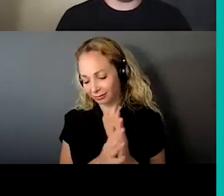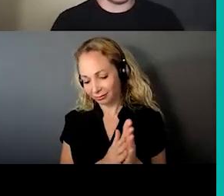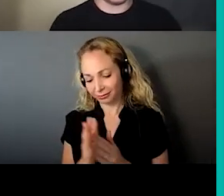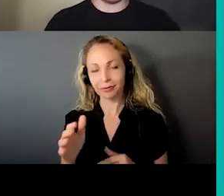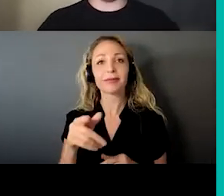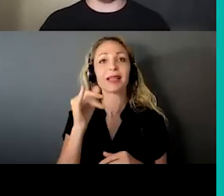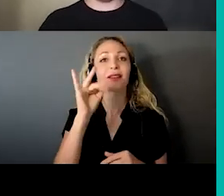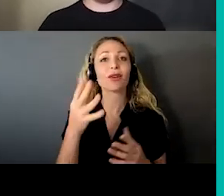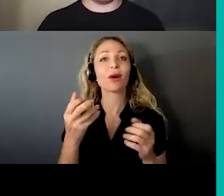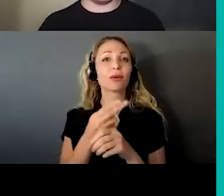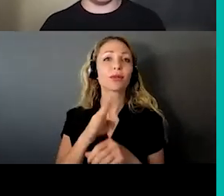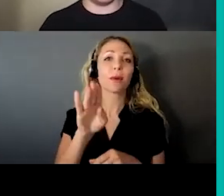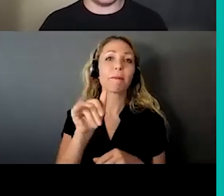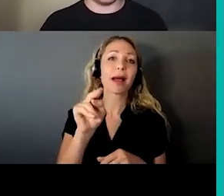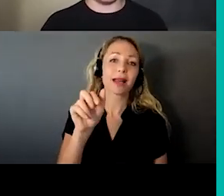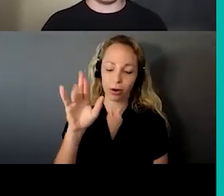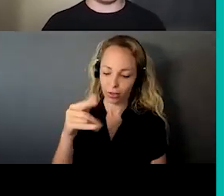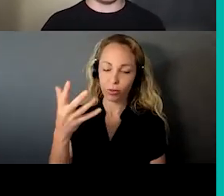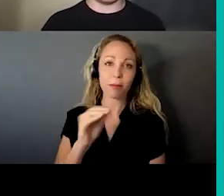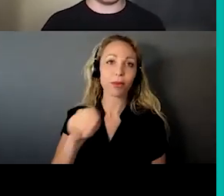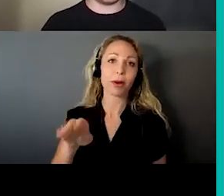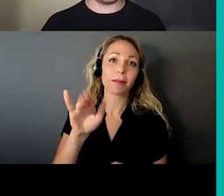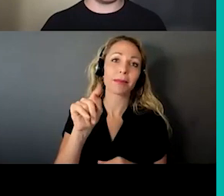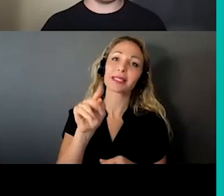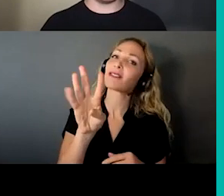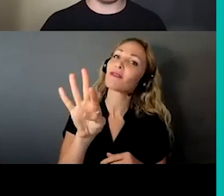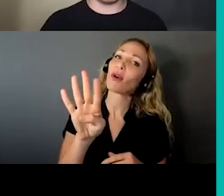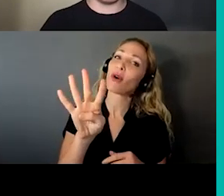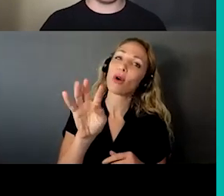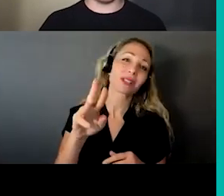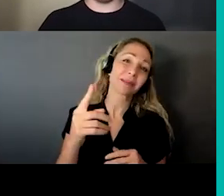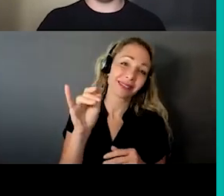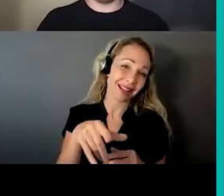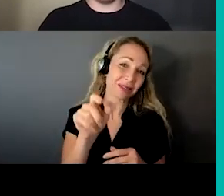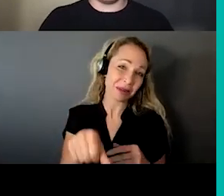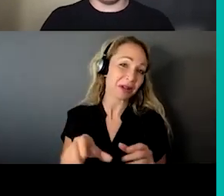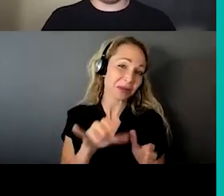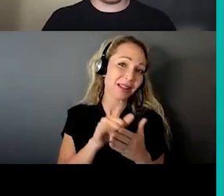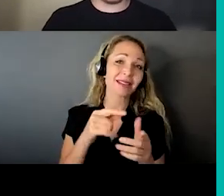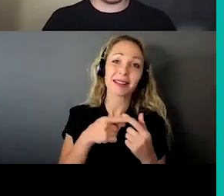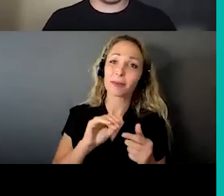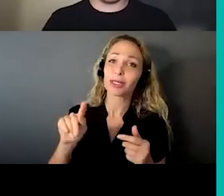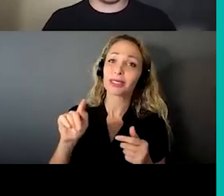THE A64 OR SOMETHING LIKE THAT AND MAY GET AWAY WITH THAT AND PUT IN TEXT FIELD.